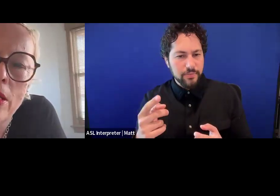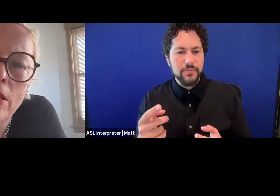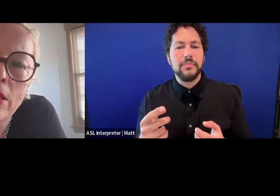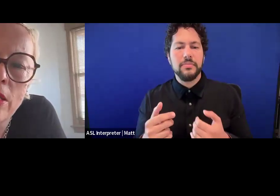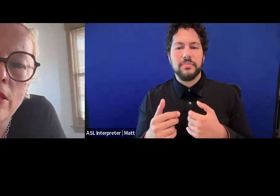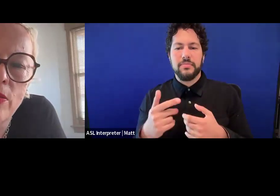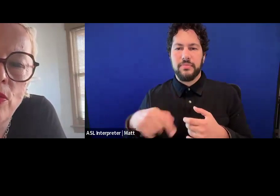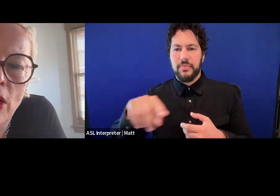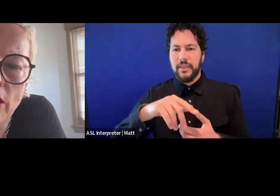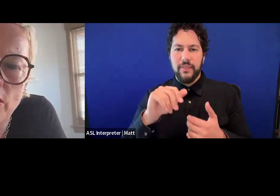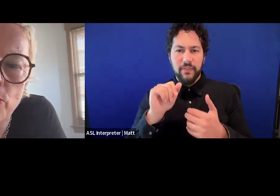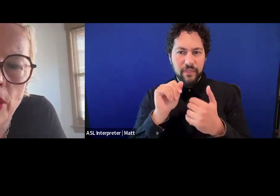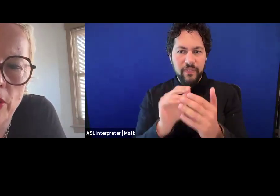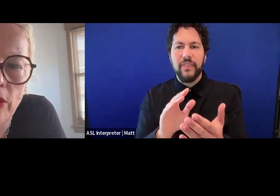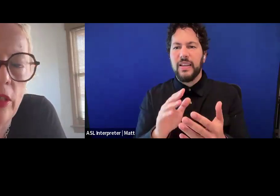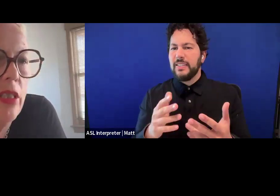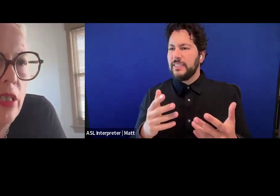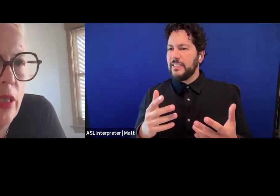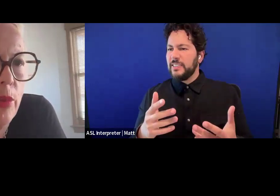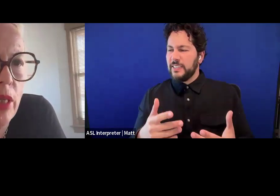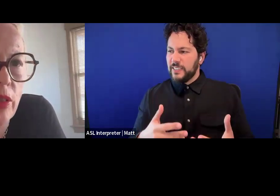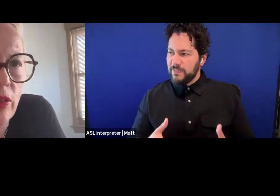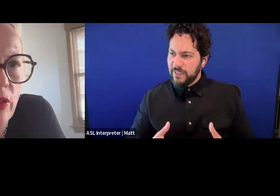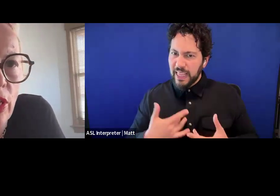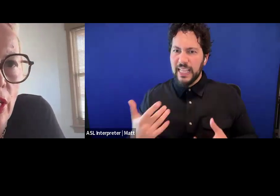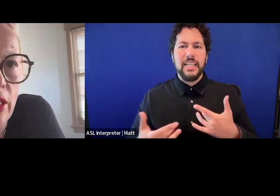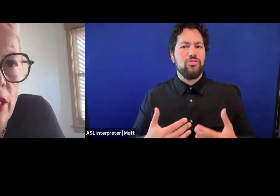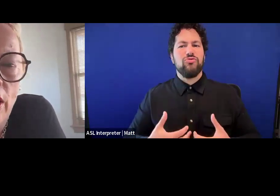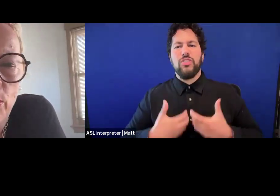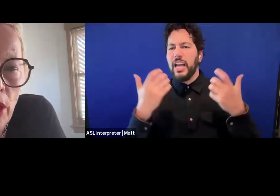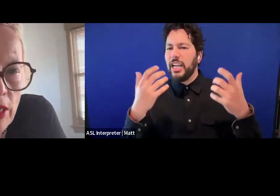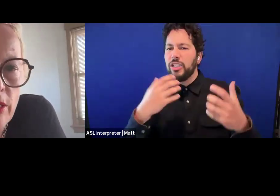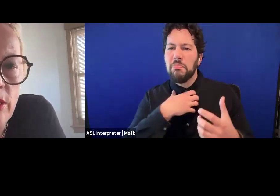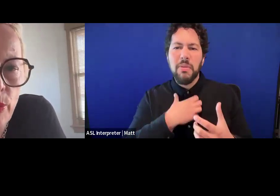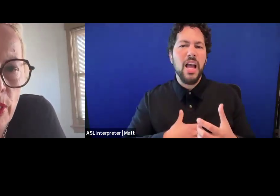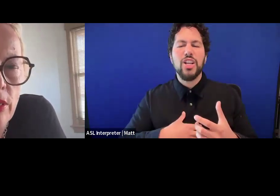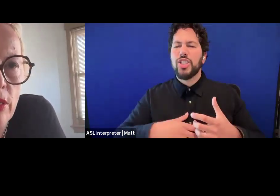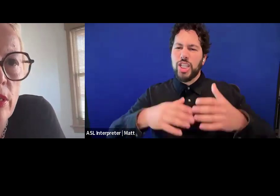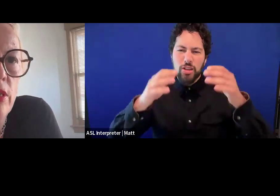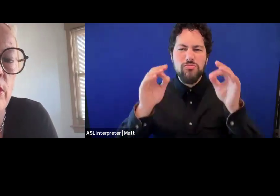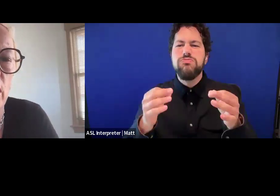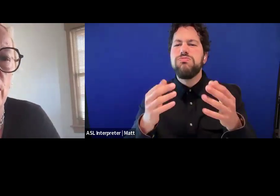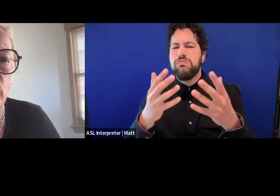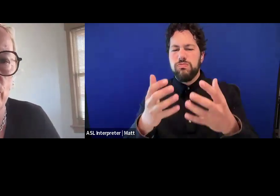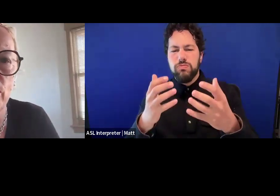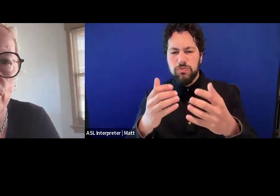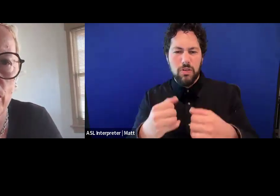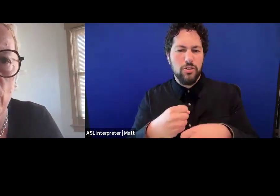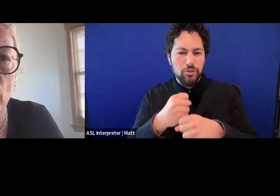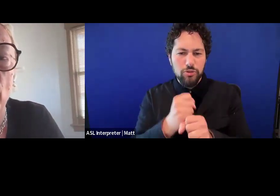Senses of rage, passion, and determination to create. Places, spaces, and associated resources.